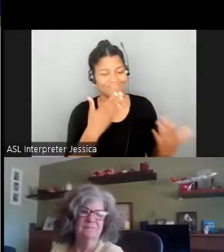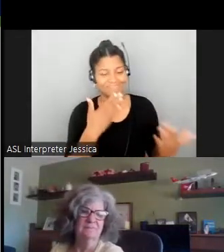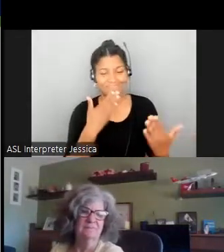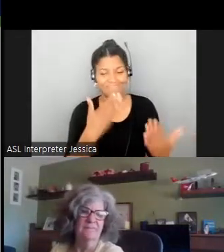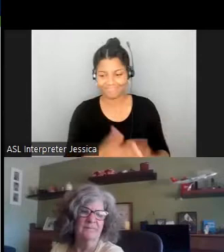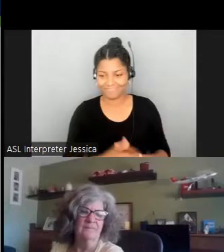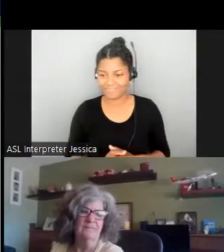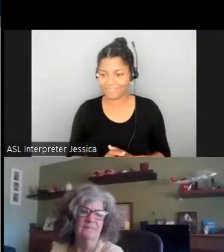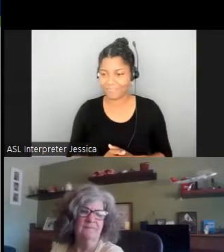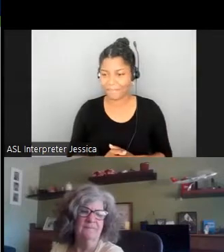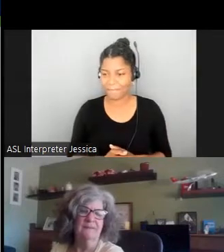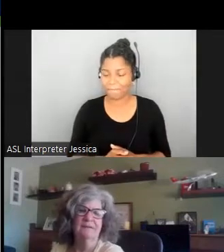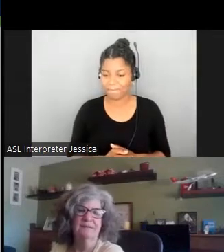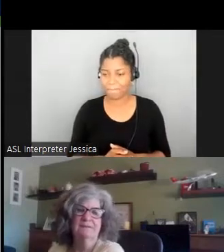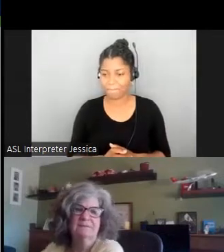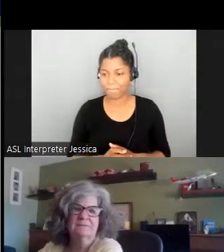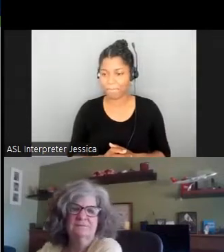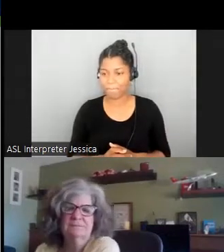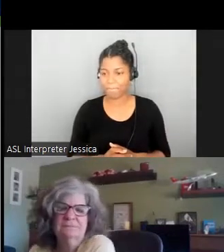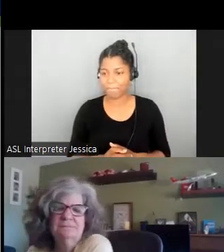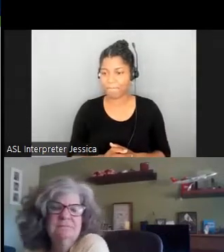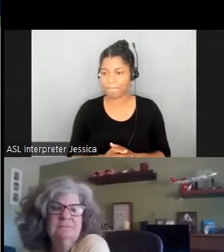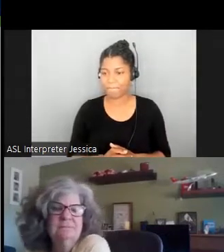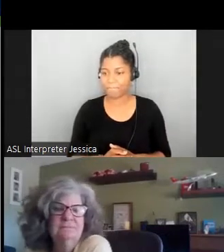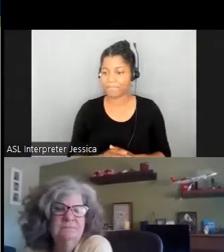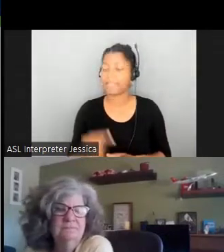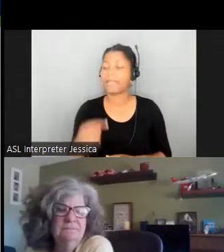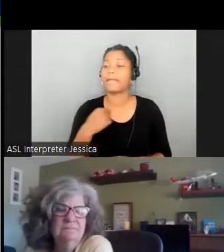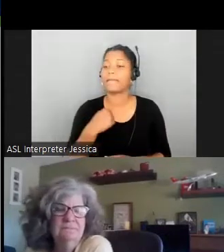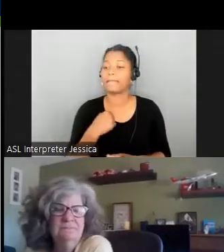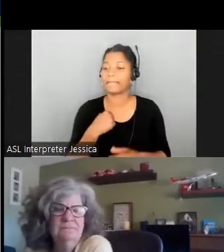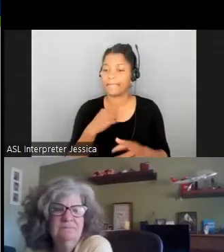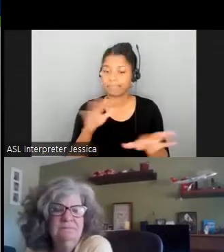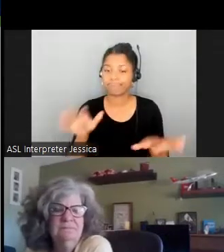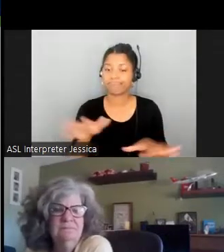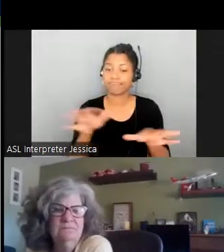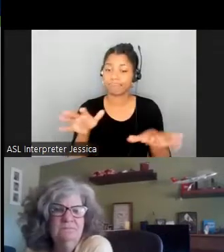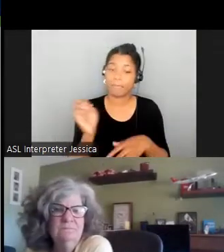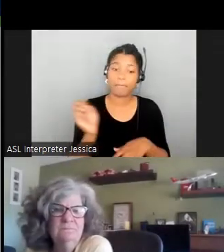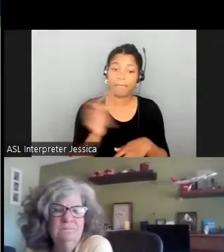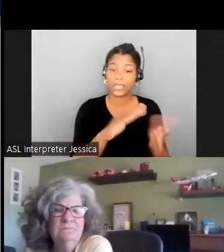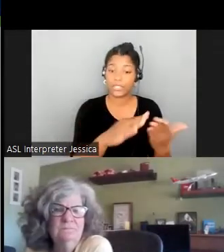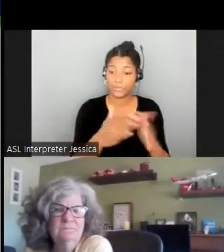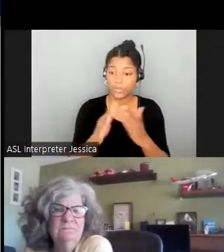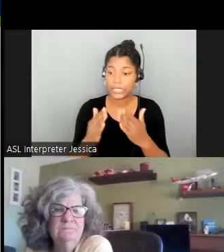During my time during the Return to Community work, I was a Community Living Specialist